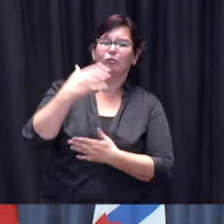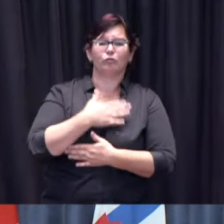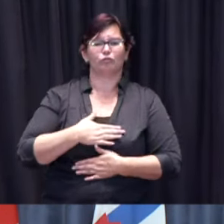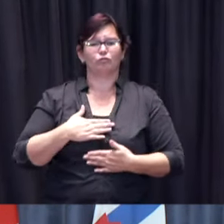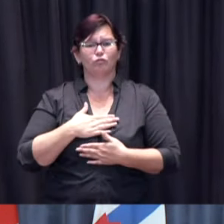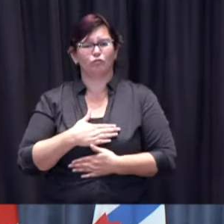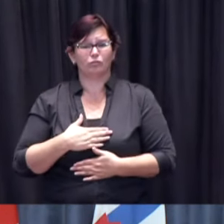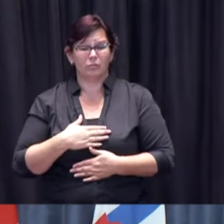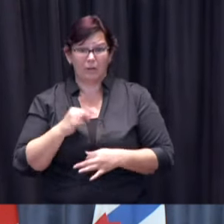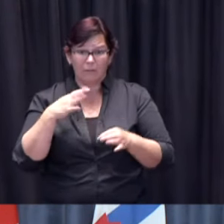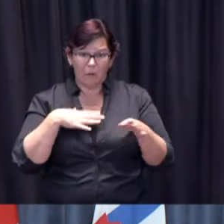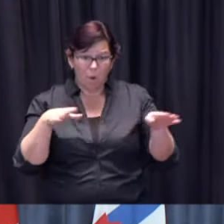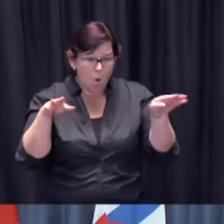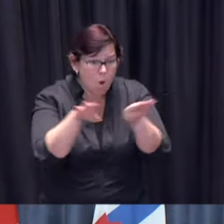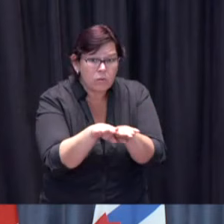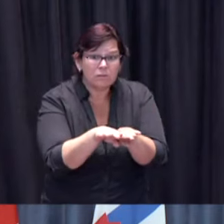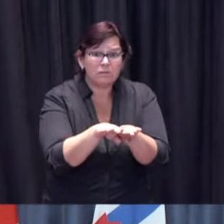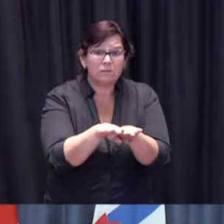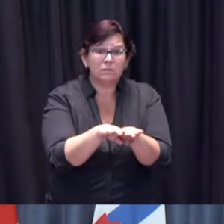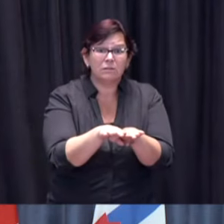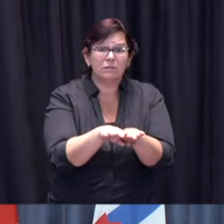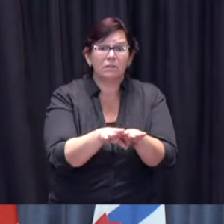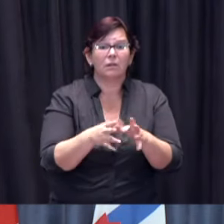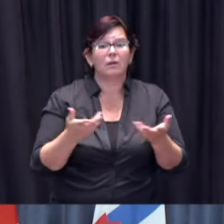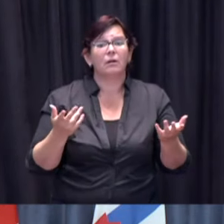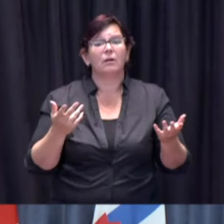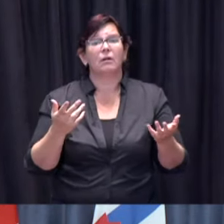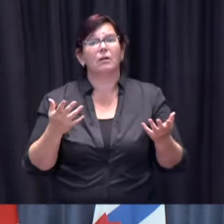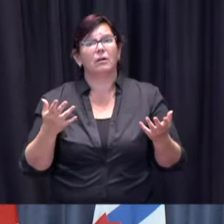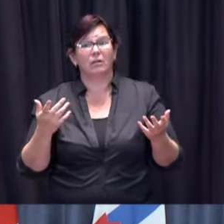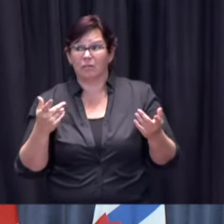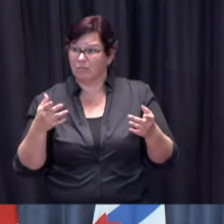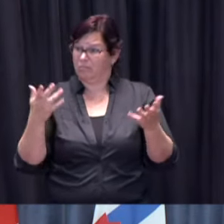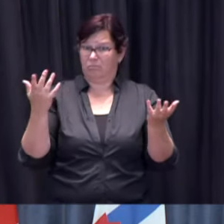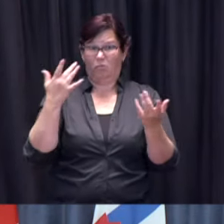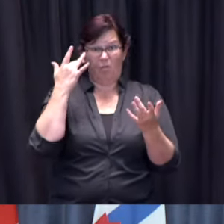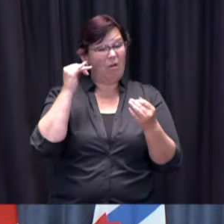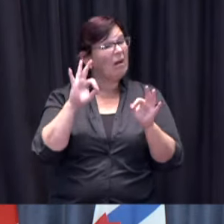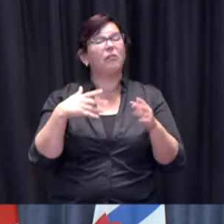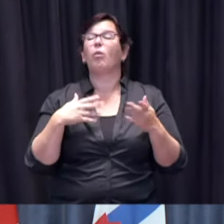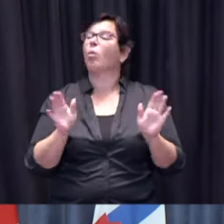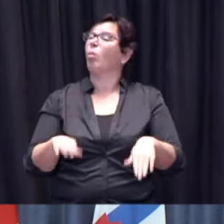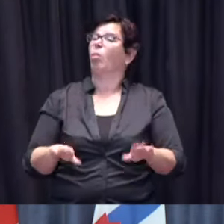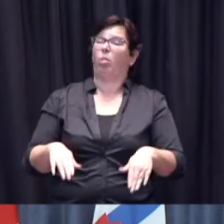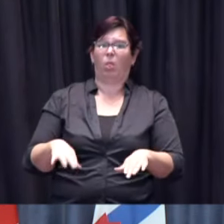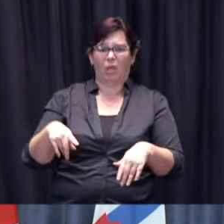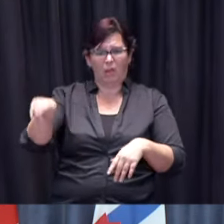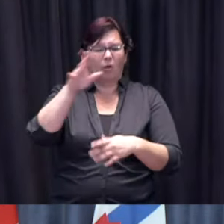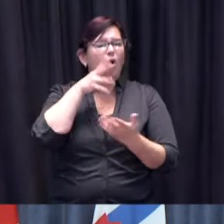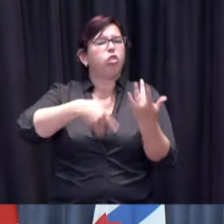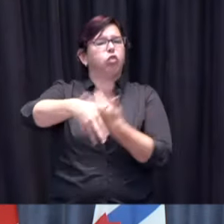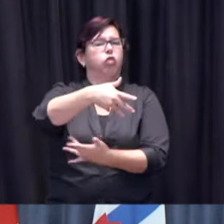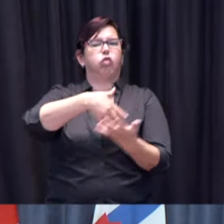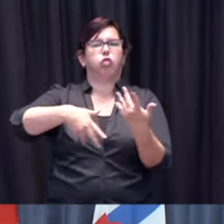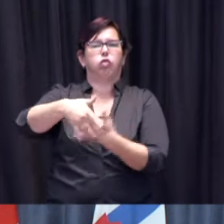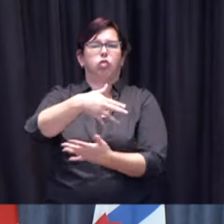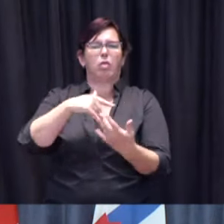more of these informal backyard gatherings which won't help make things better either. I do not in any way nor do my